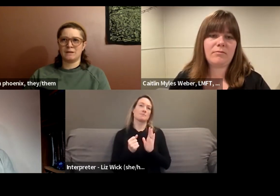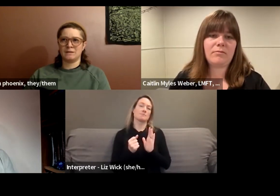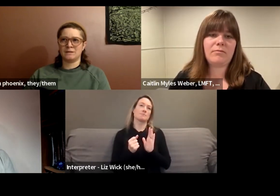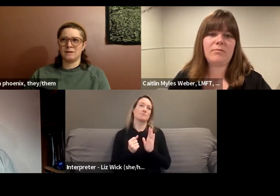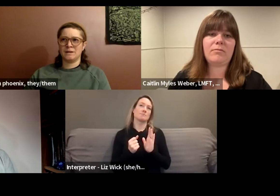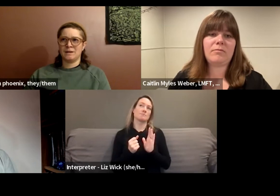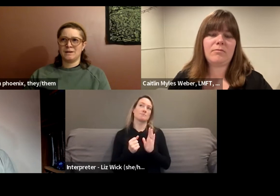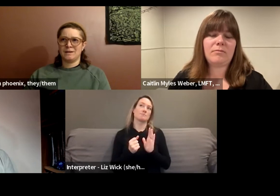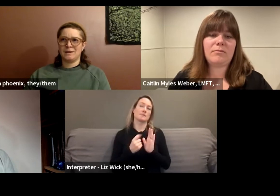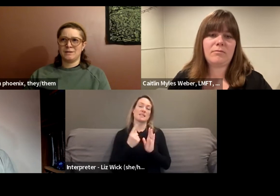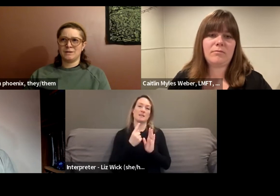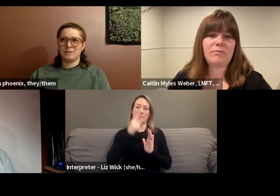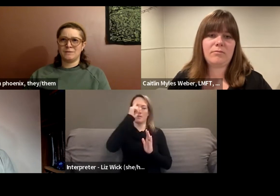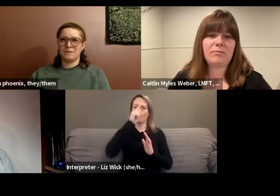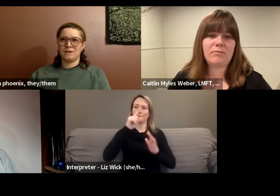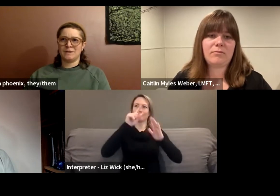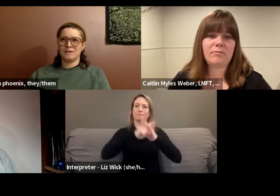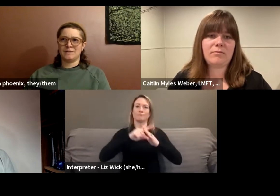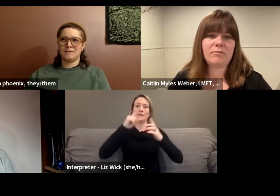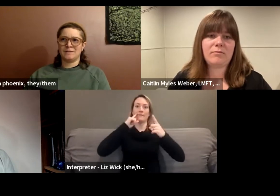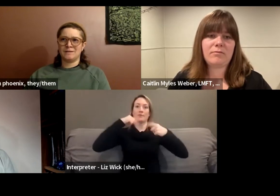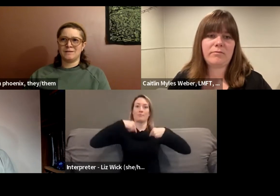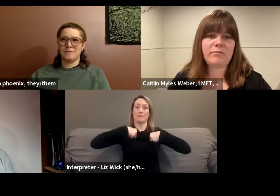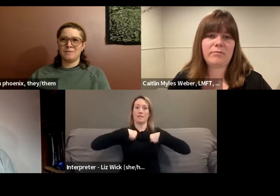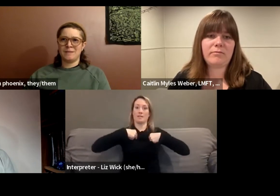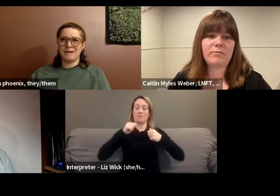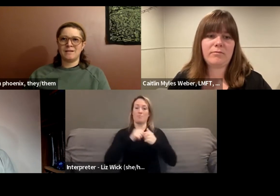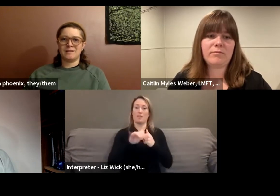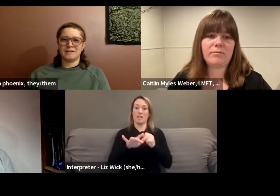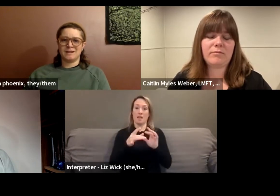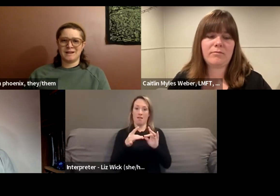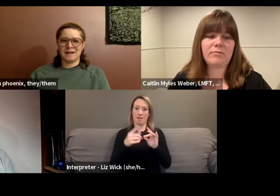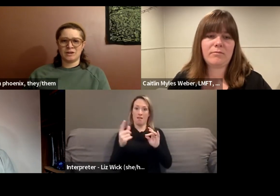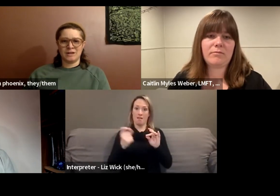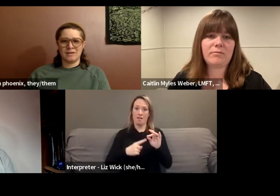is, you know, some of the barriers to connection